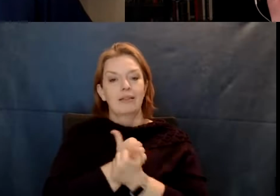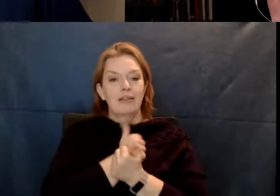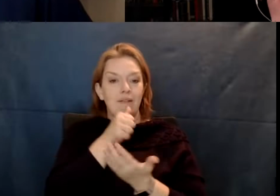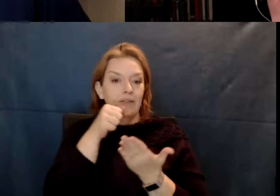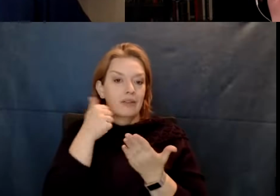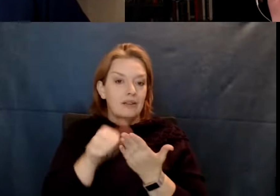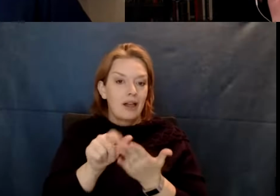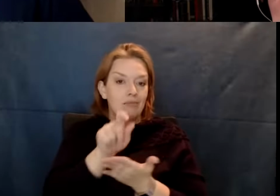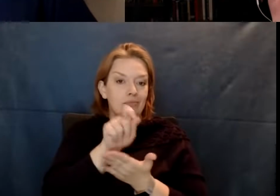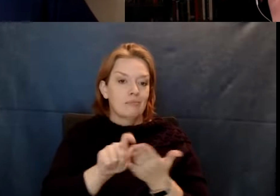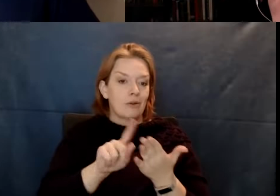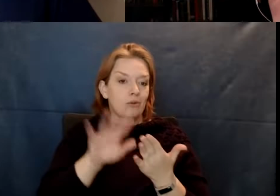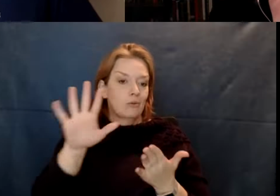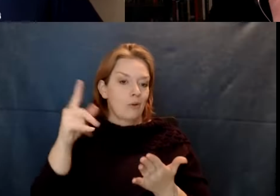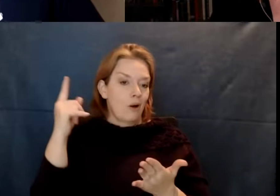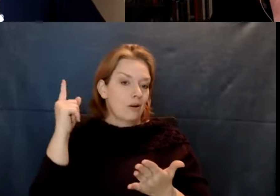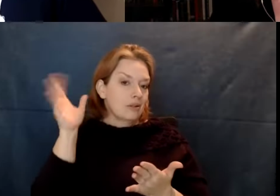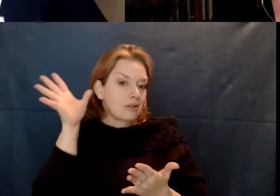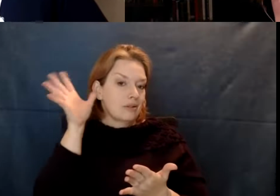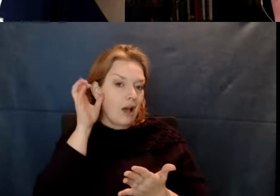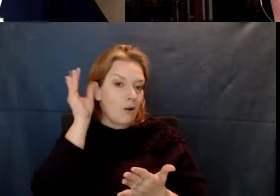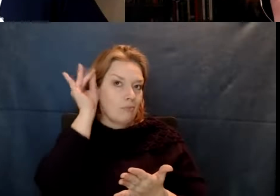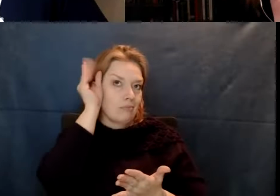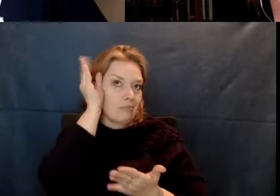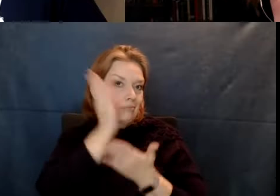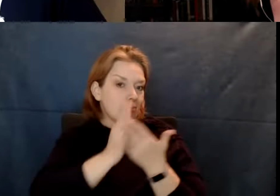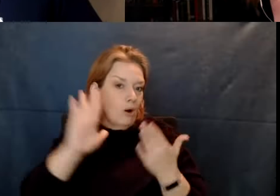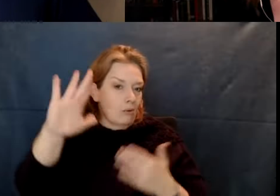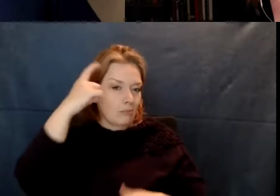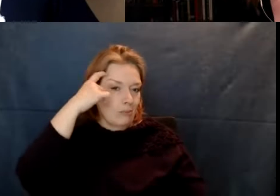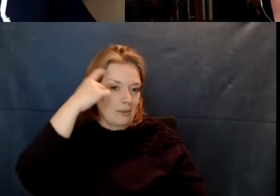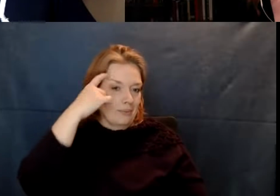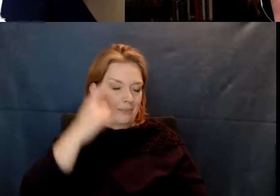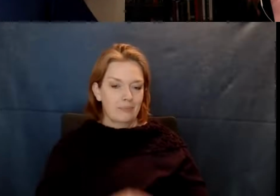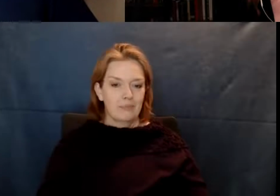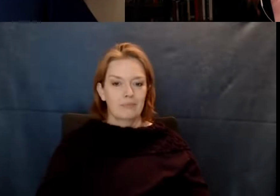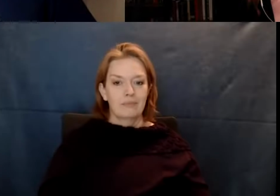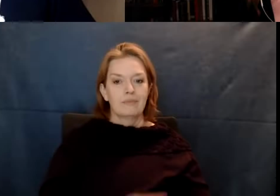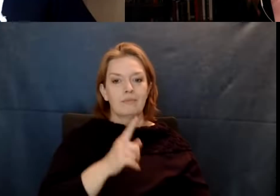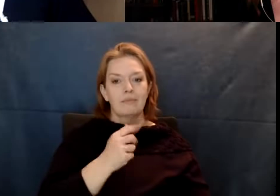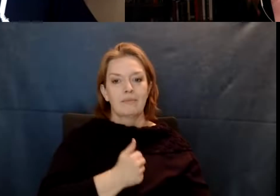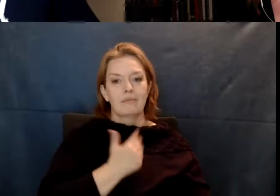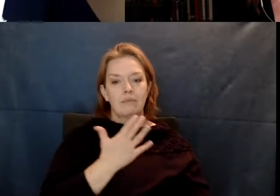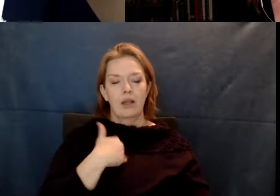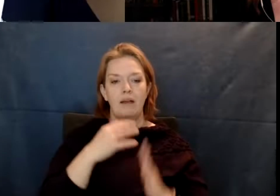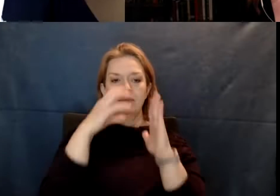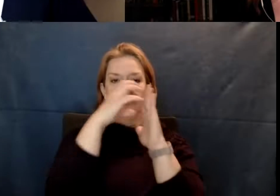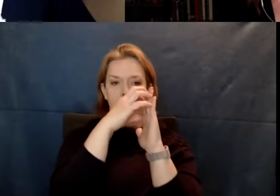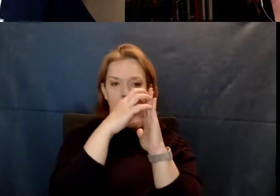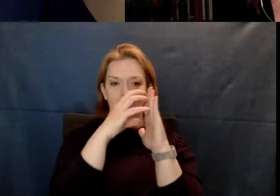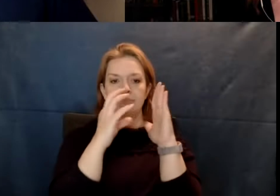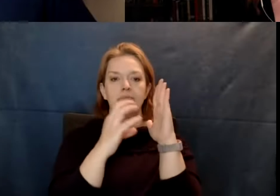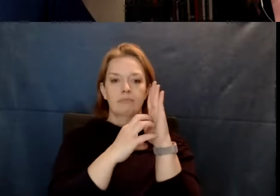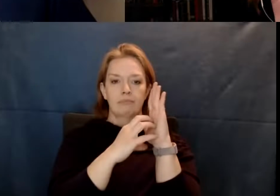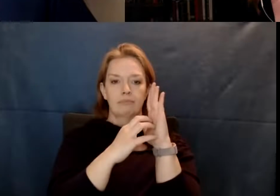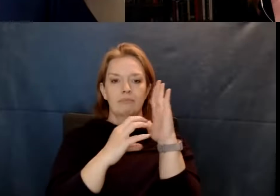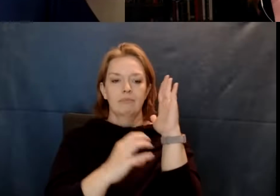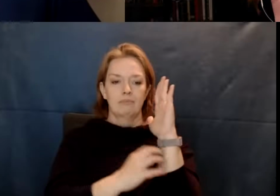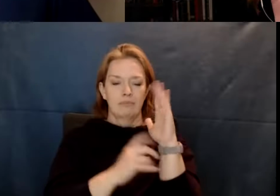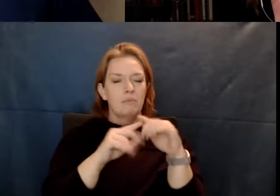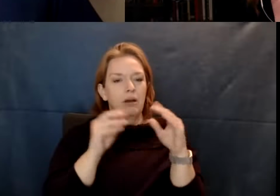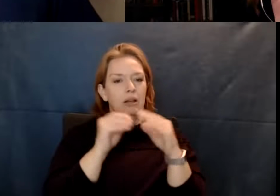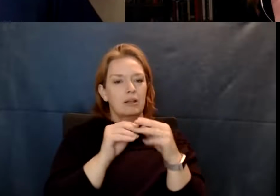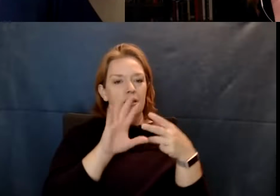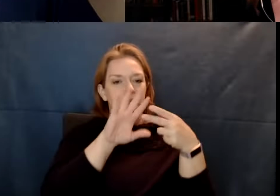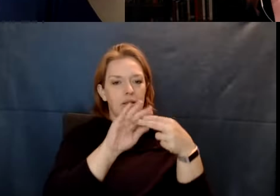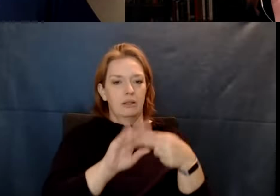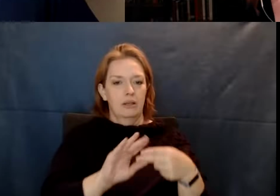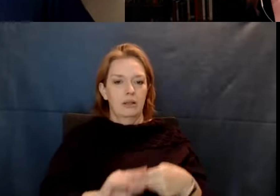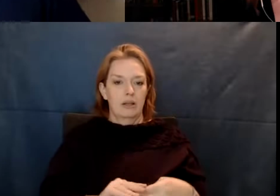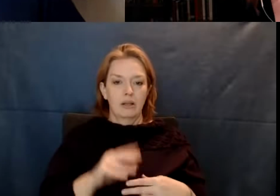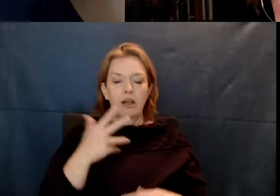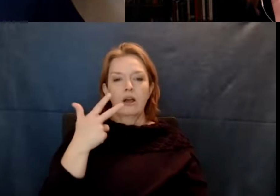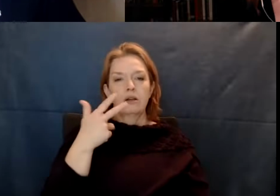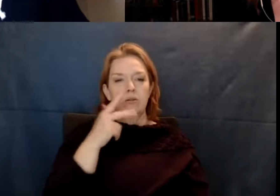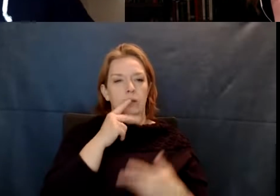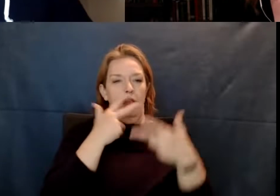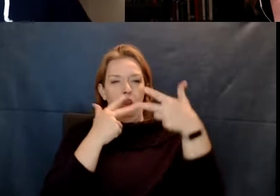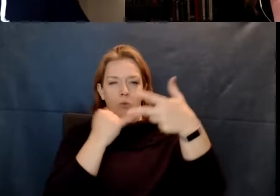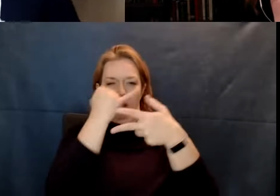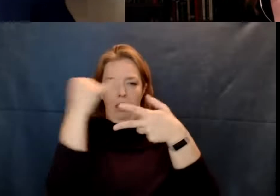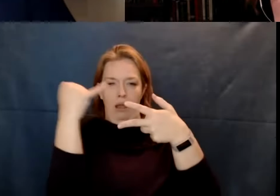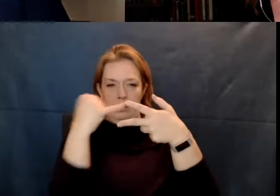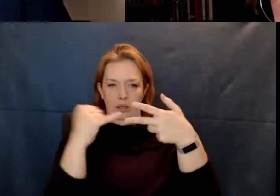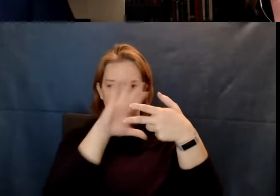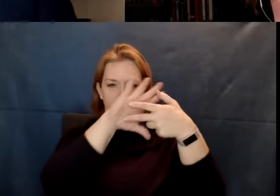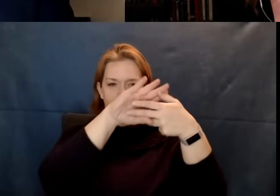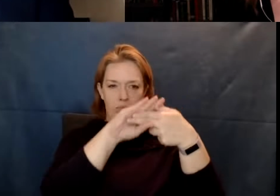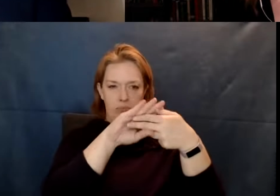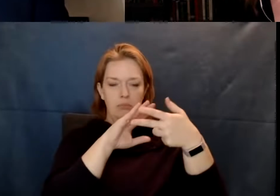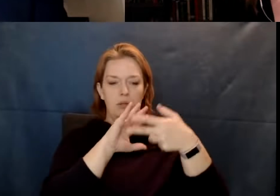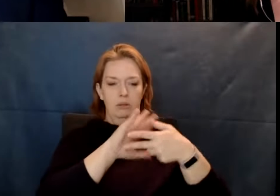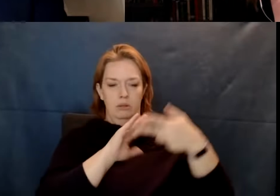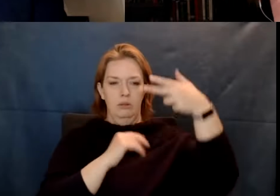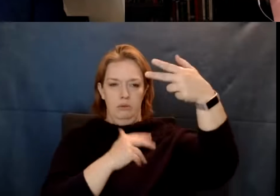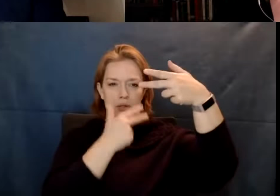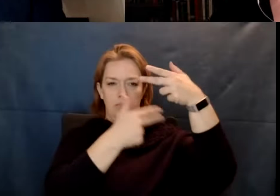These poems are in stanzas and intercepts three line stanzas, and so the structure of